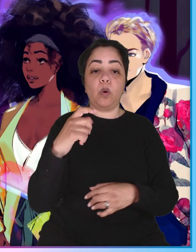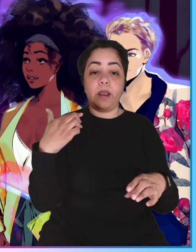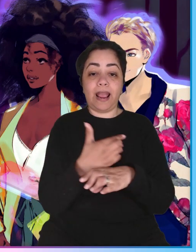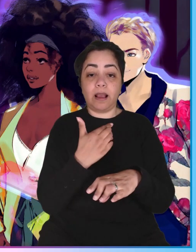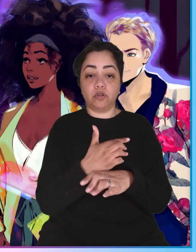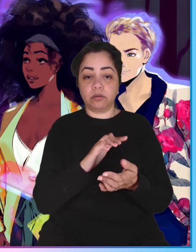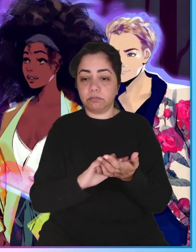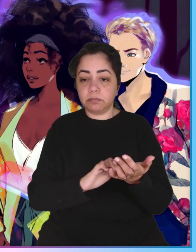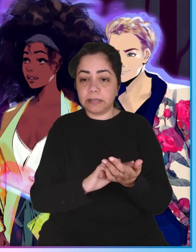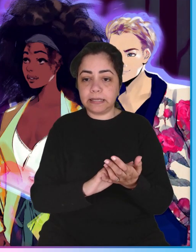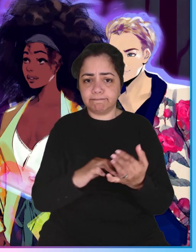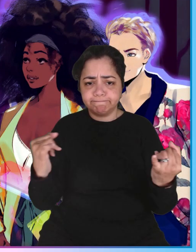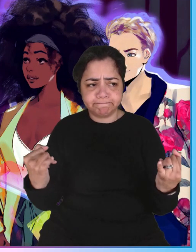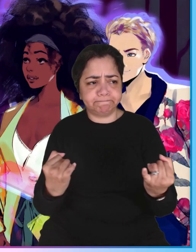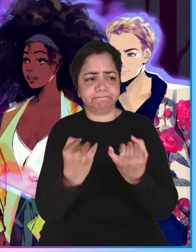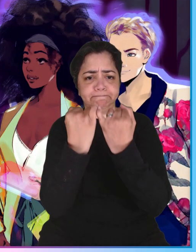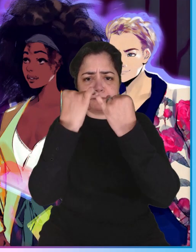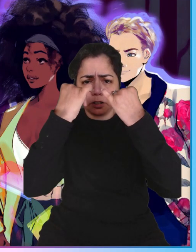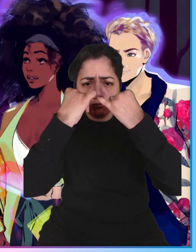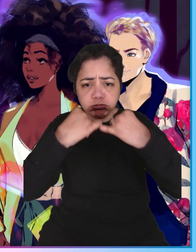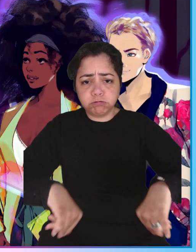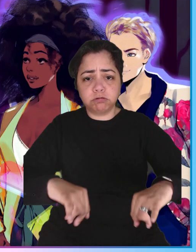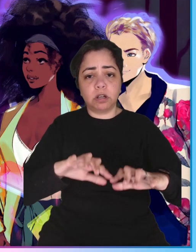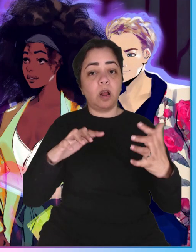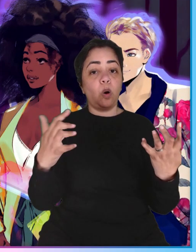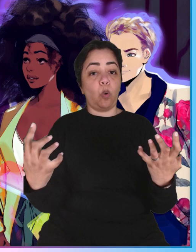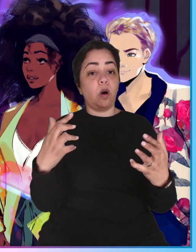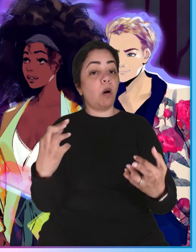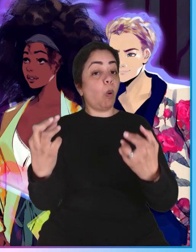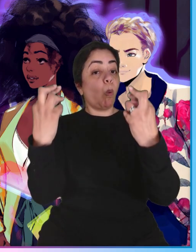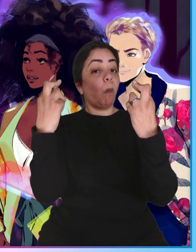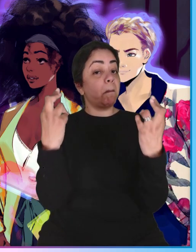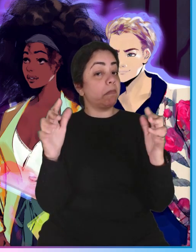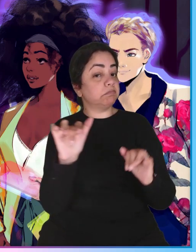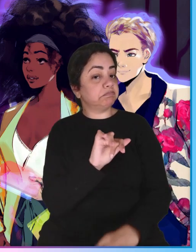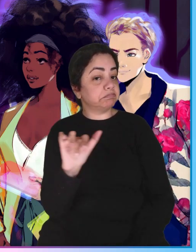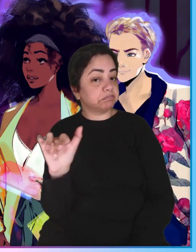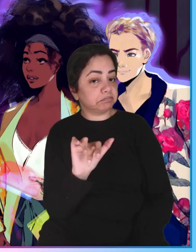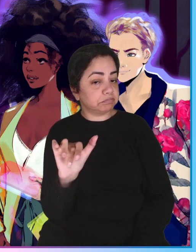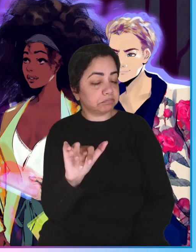Coming to Steam and Xbox in 2023. Your choices, mobalised.